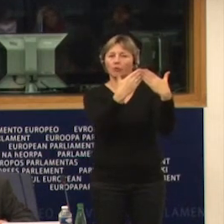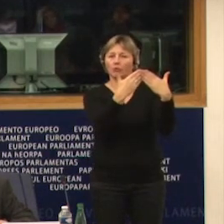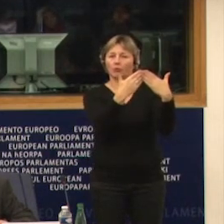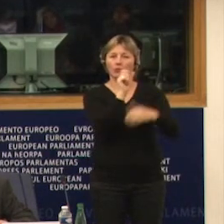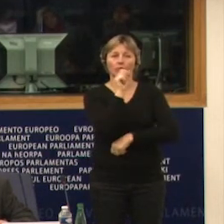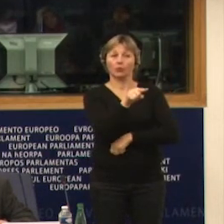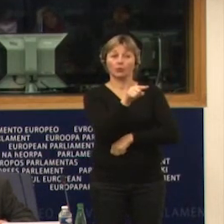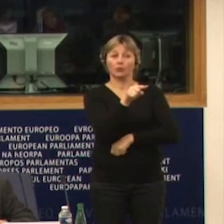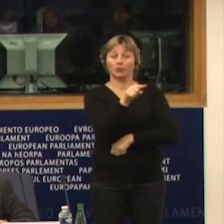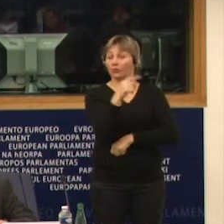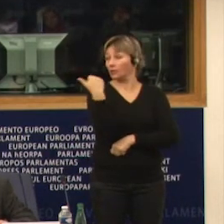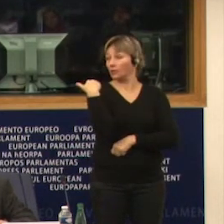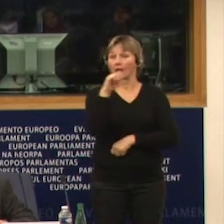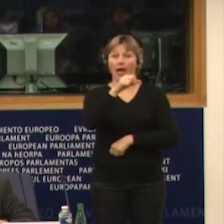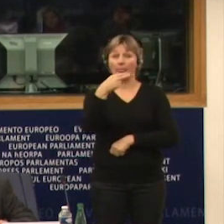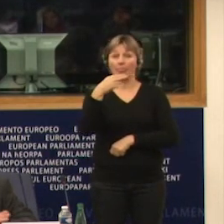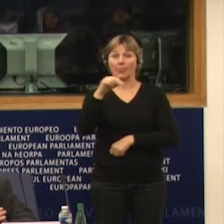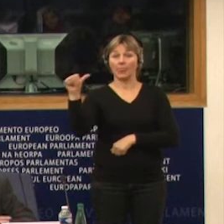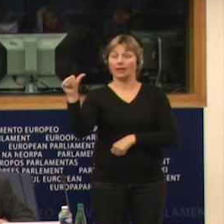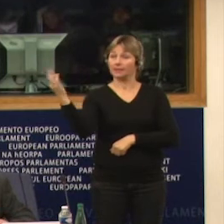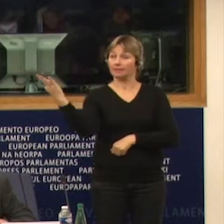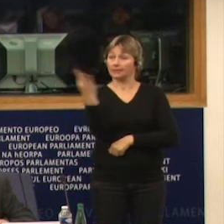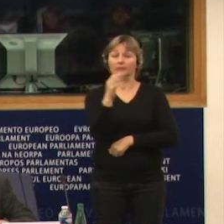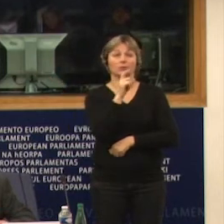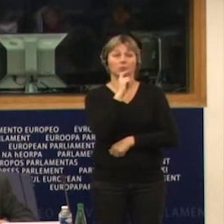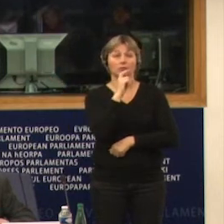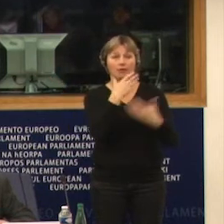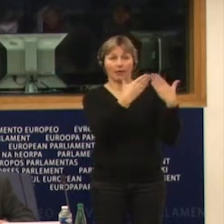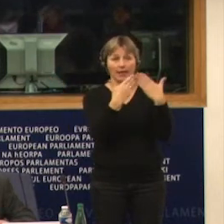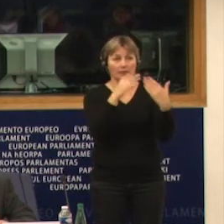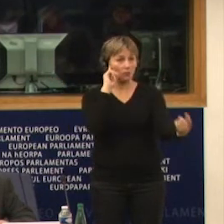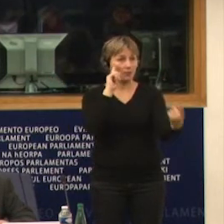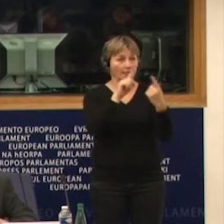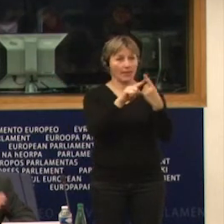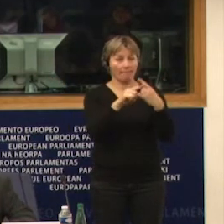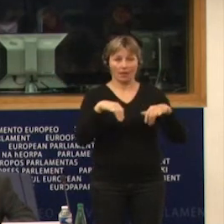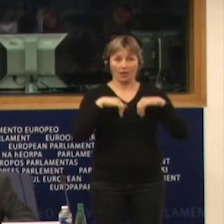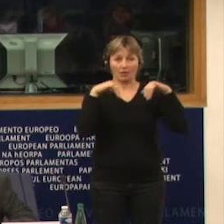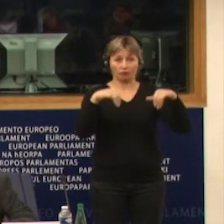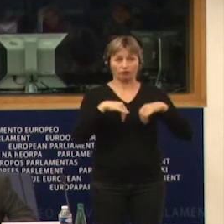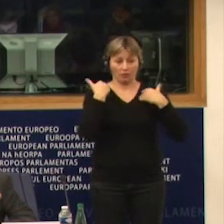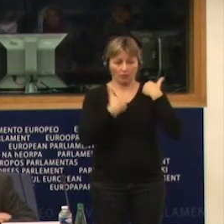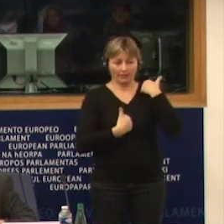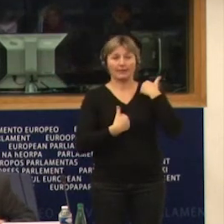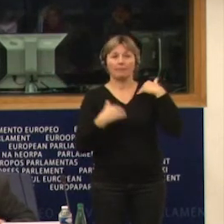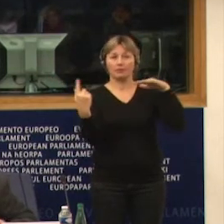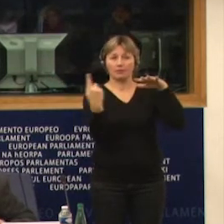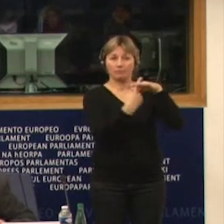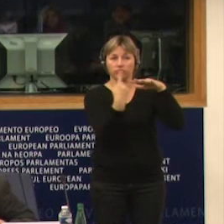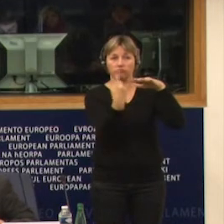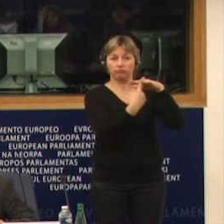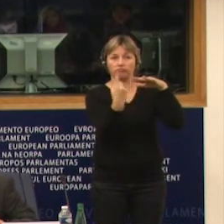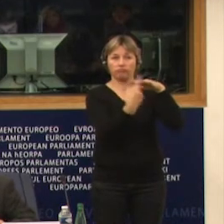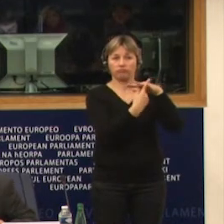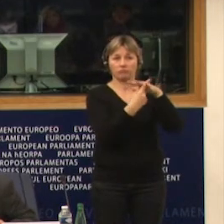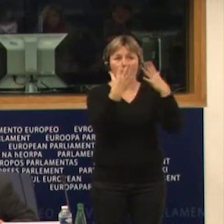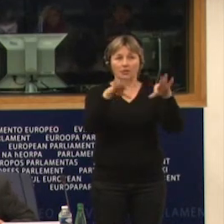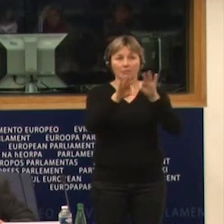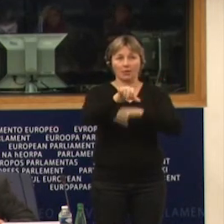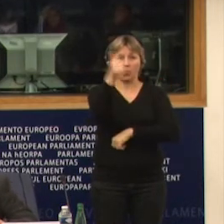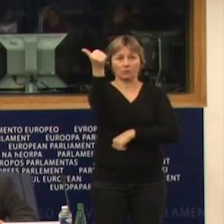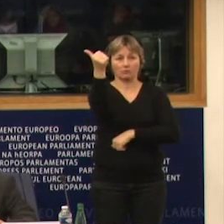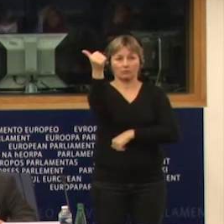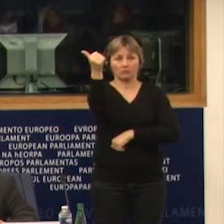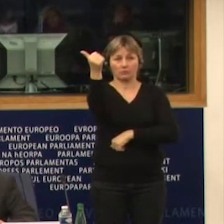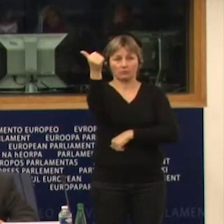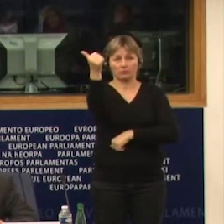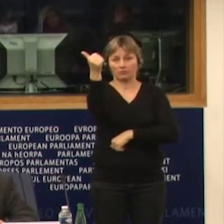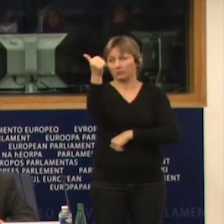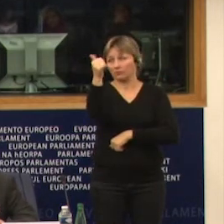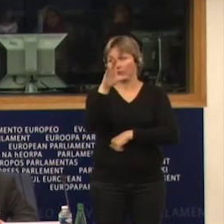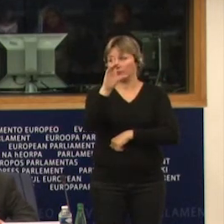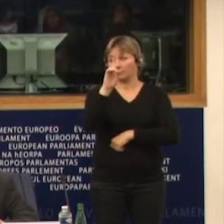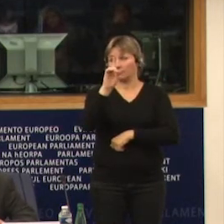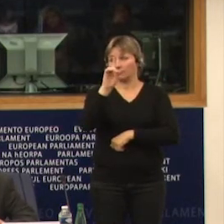of young people with disabilities in 11 member states. And Dominique worked together with me, he wrote the part on France.